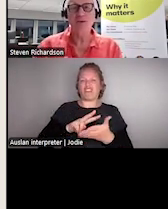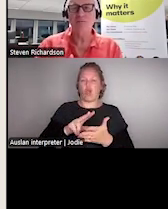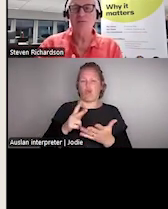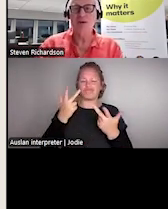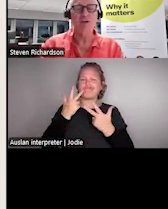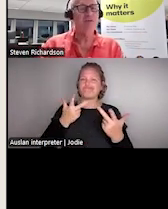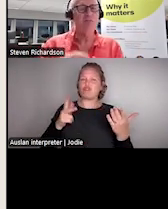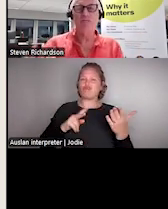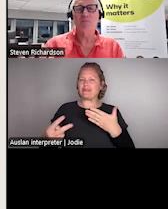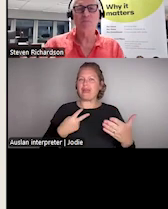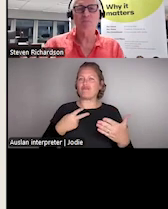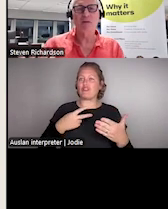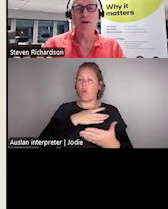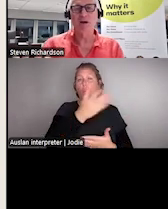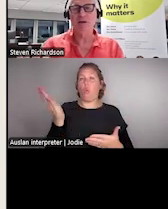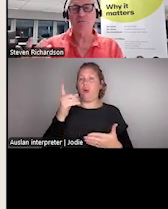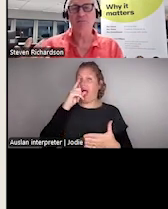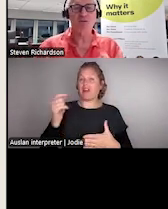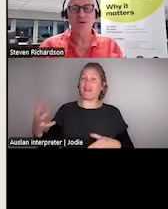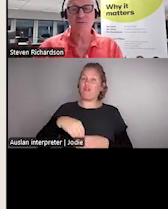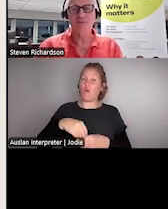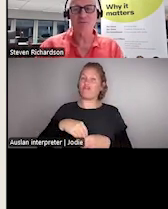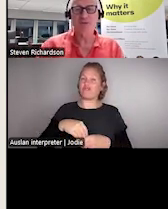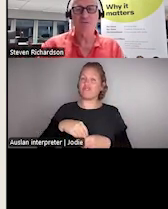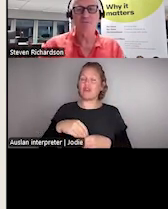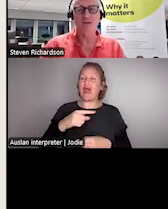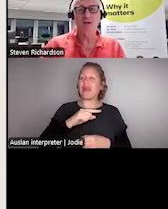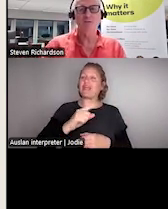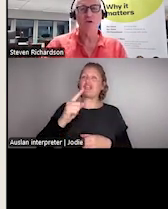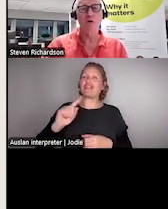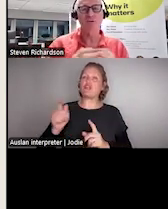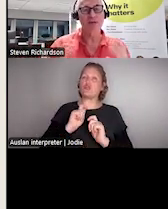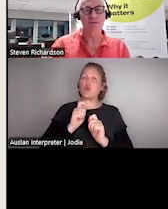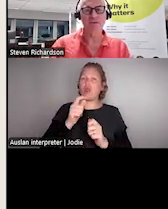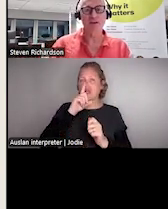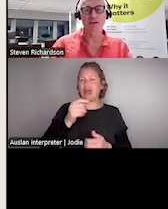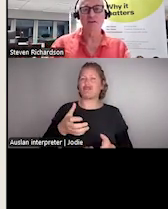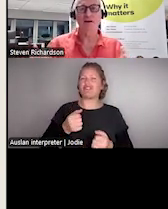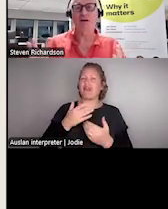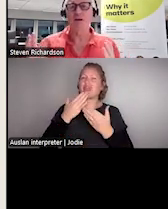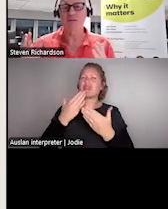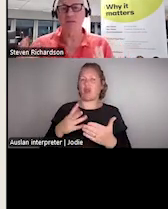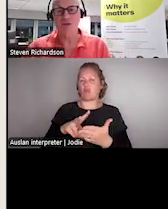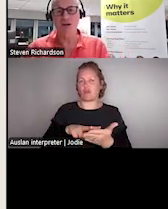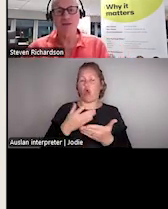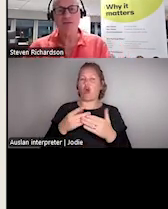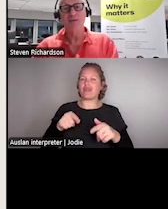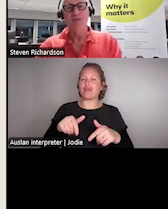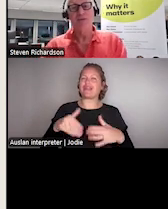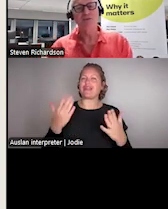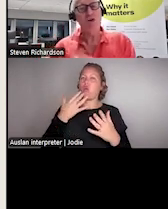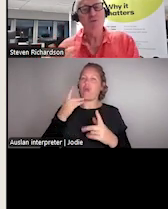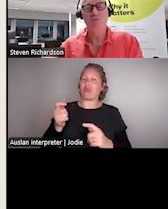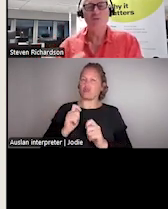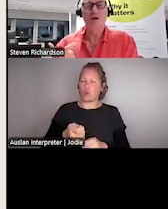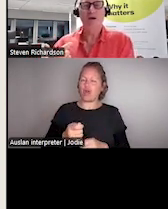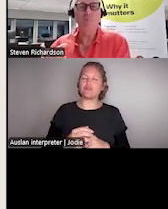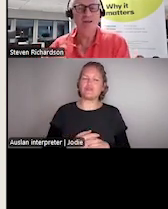It can be fun. Every donor can receive a thank you video on the day that they donate. So, don't